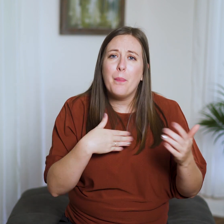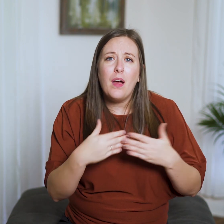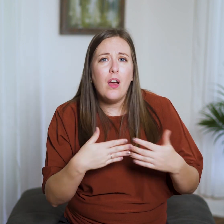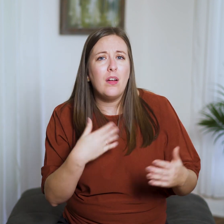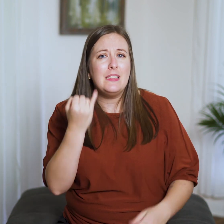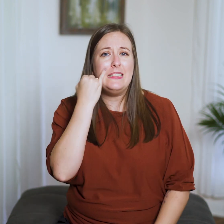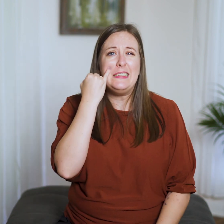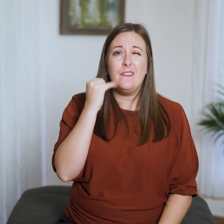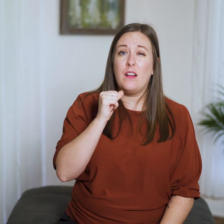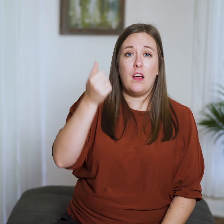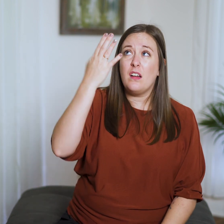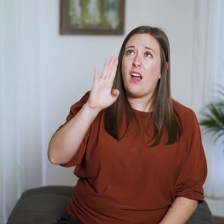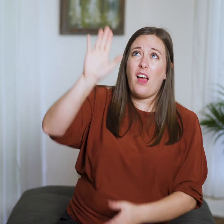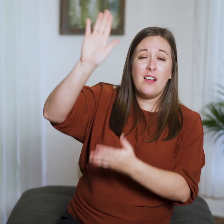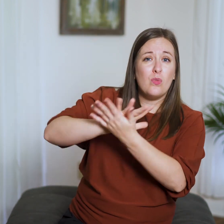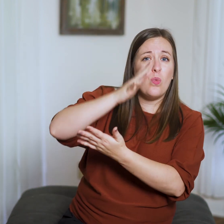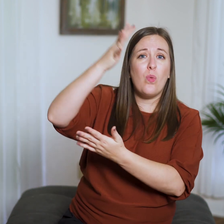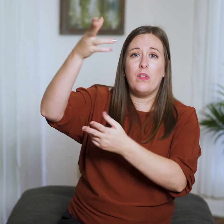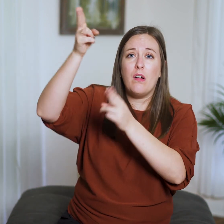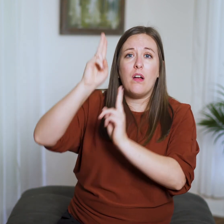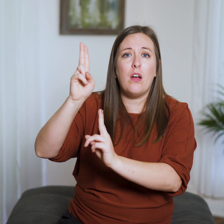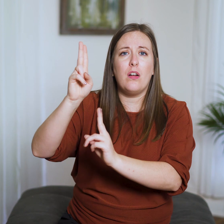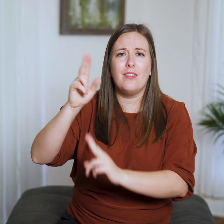And even if they don’t, God isn’t glorified or honored,